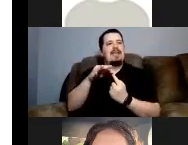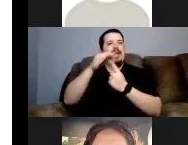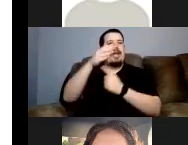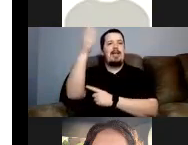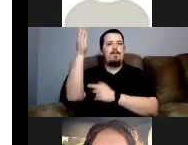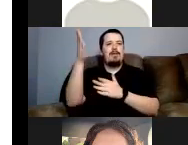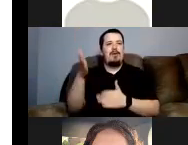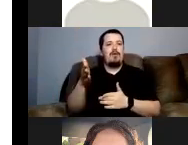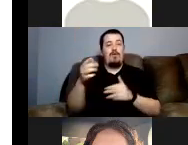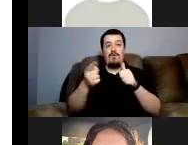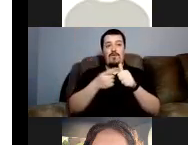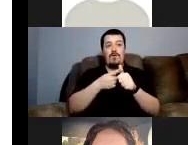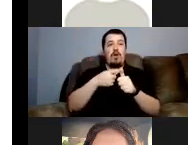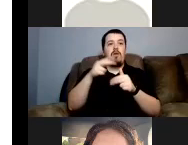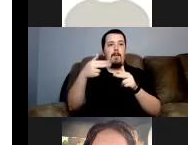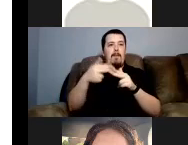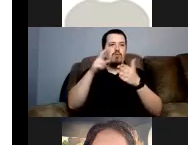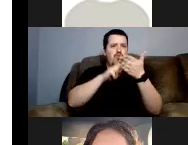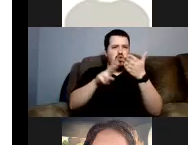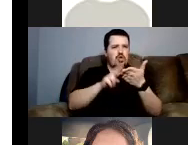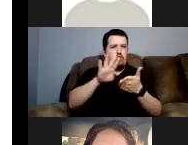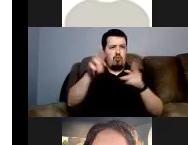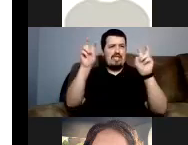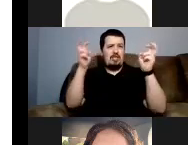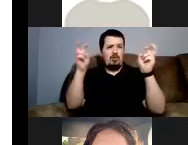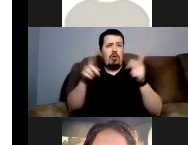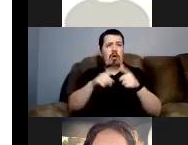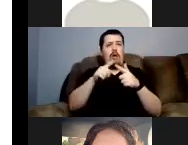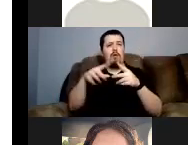first presentation about researching your issues the second engaging in local community politics